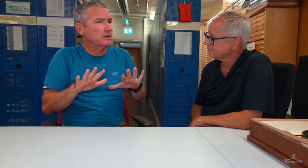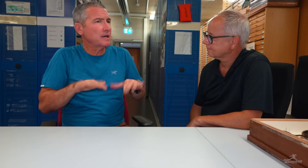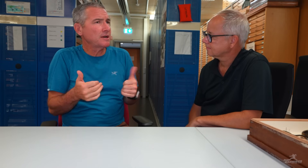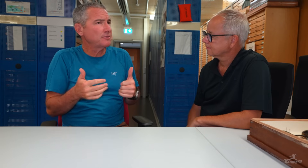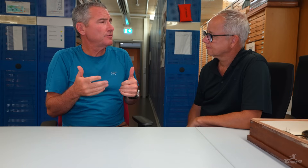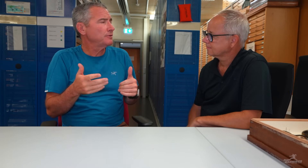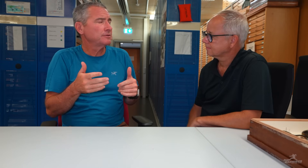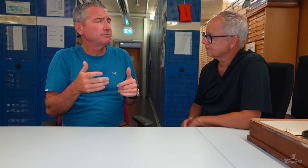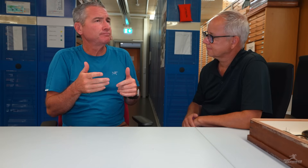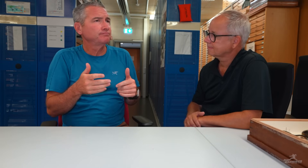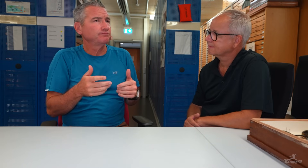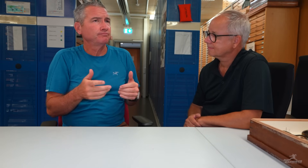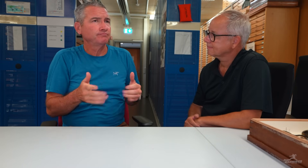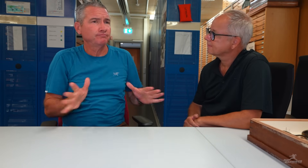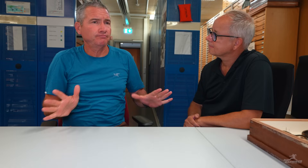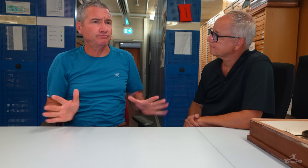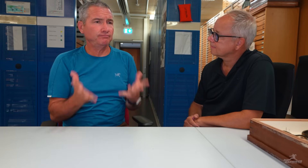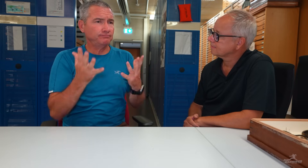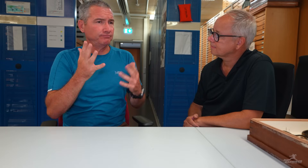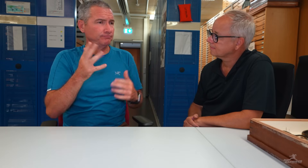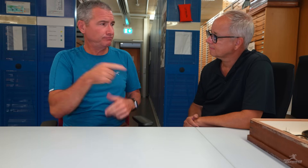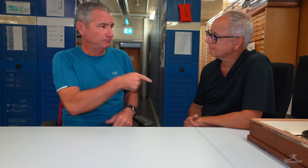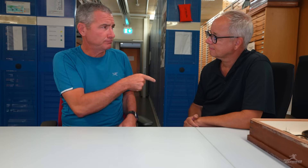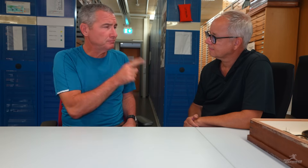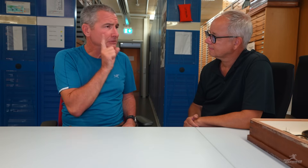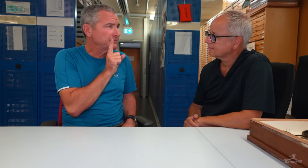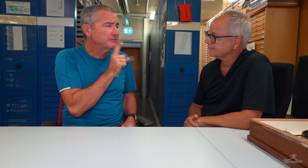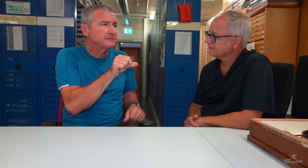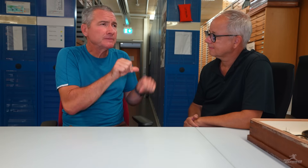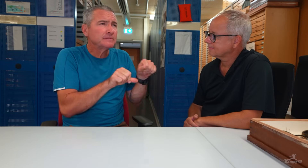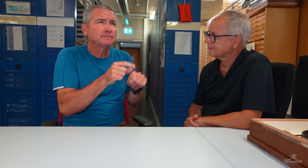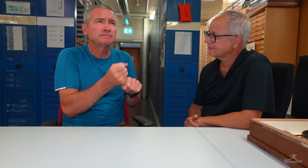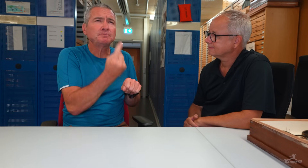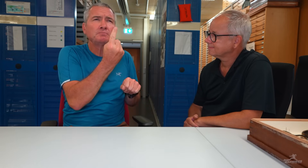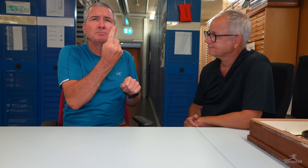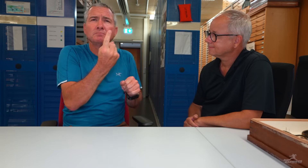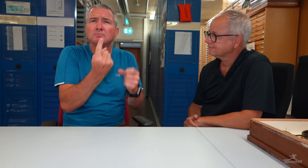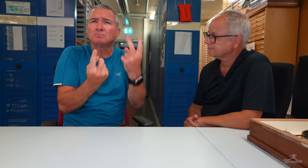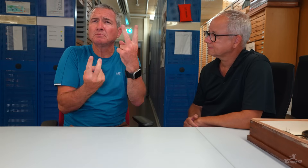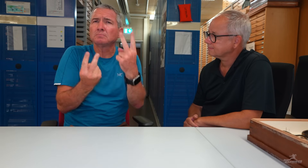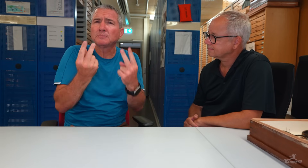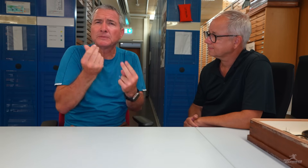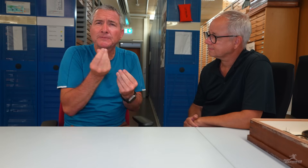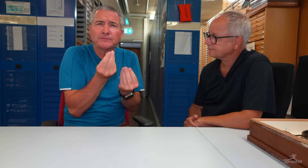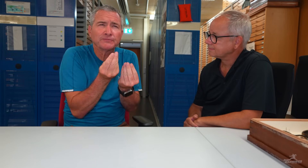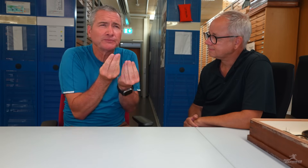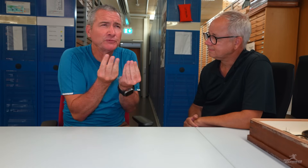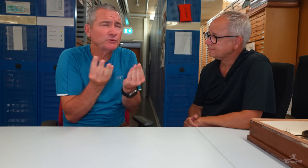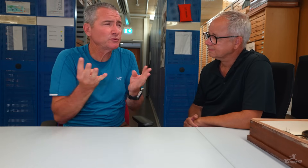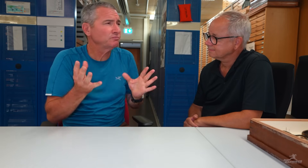as you know Deaf scientists are very few and far between.